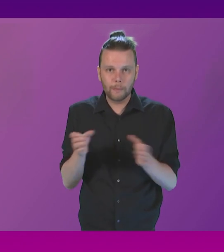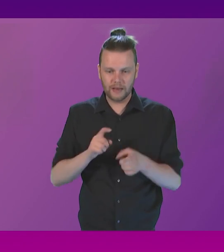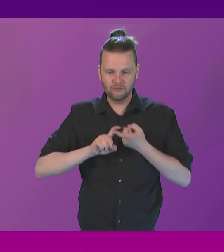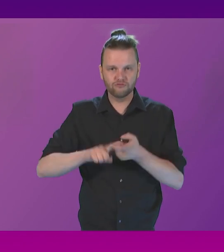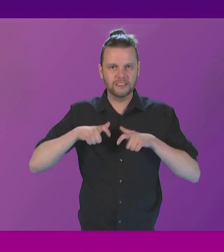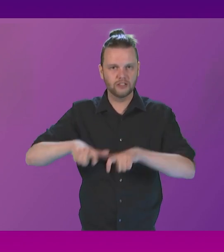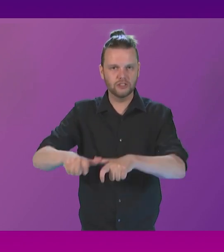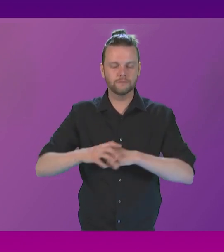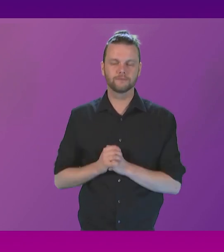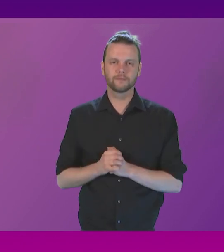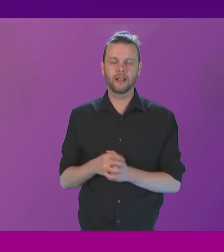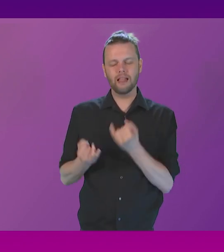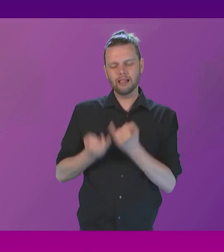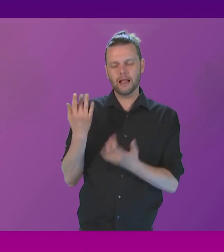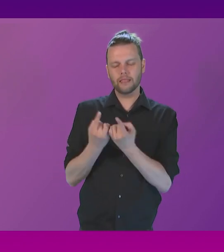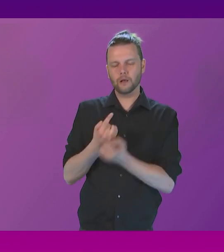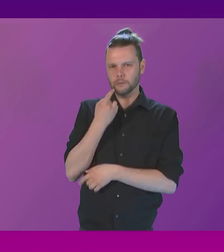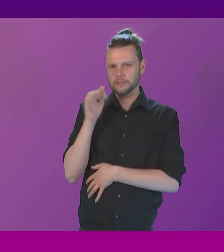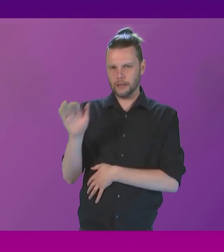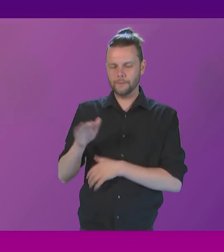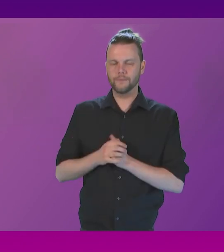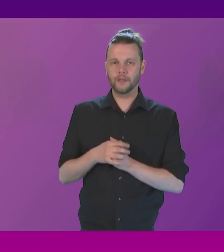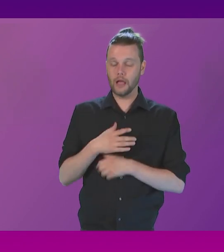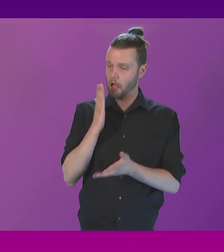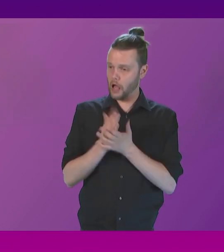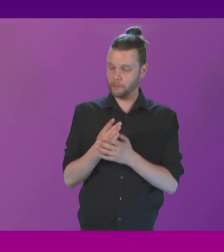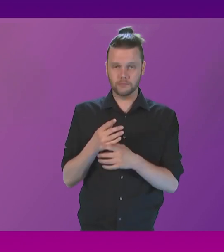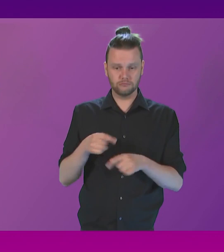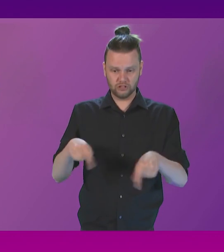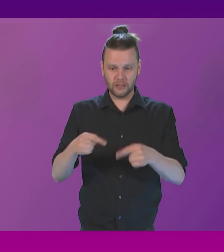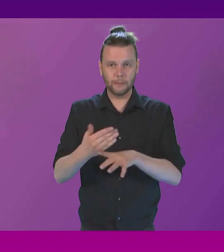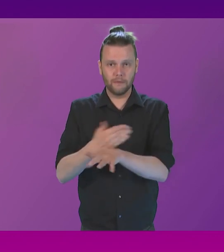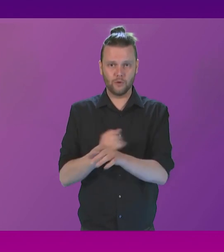Finally, there were, of course, challenges before the pandemic, but Alex Cole-Hamilton cannot ignore